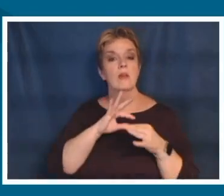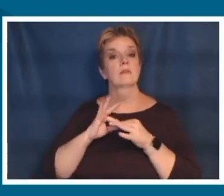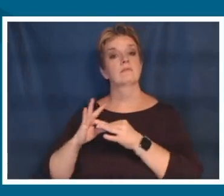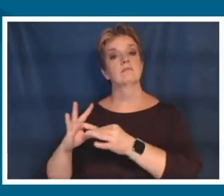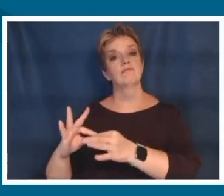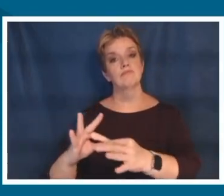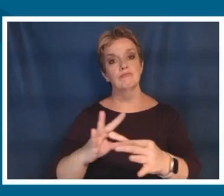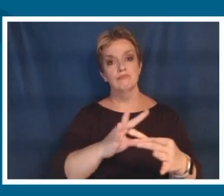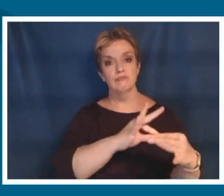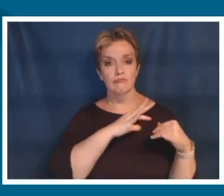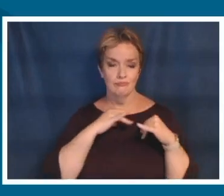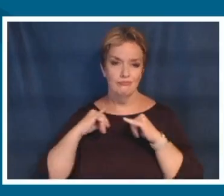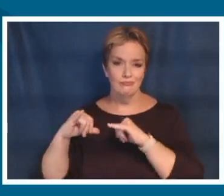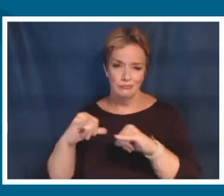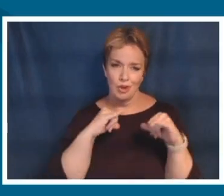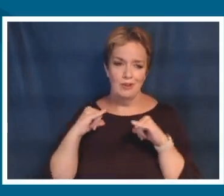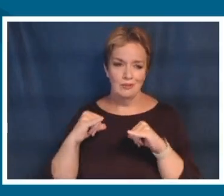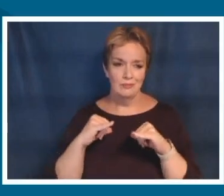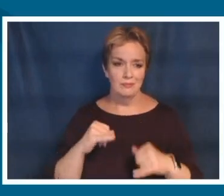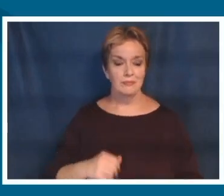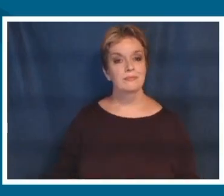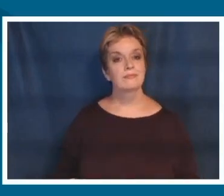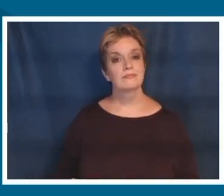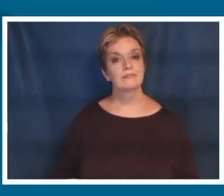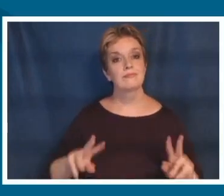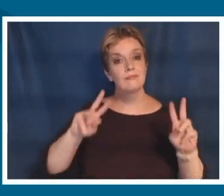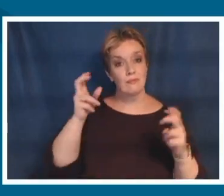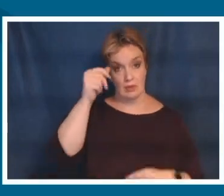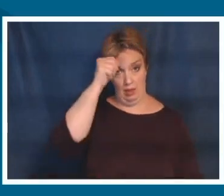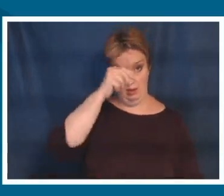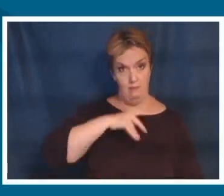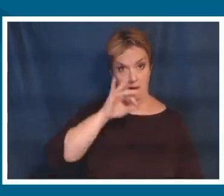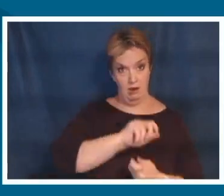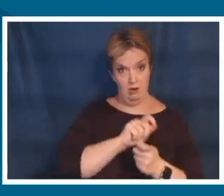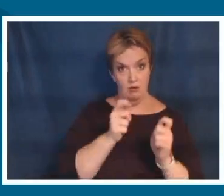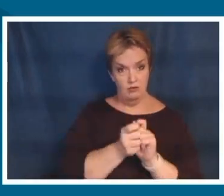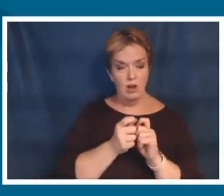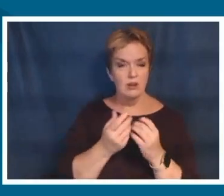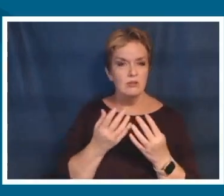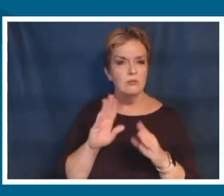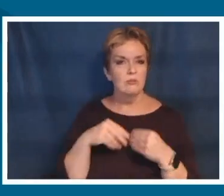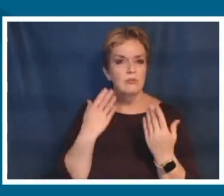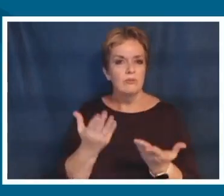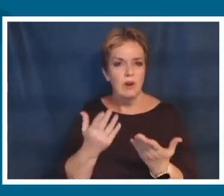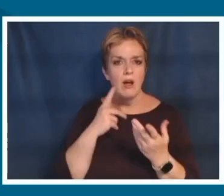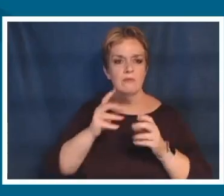men of change does just that by providing a valuable platform for